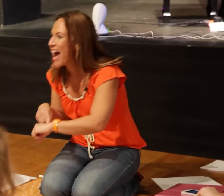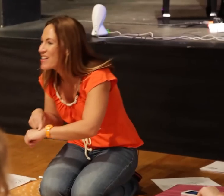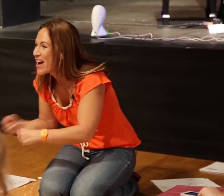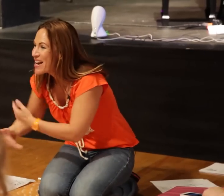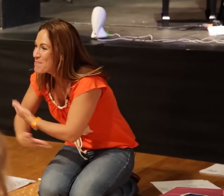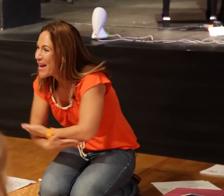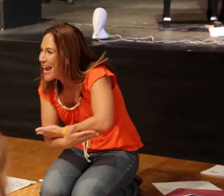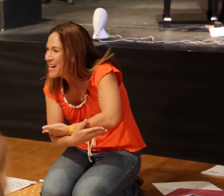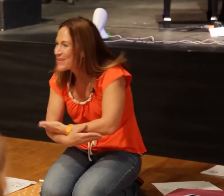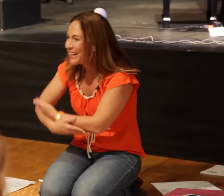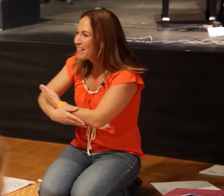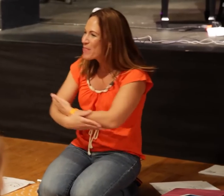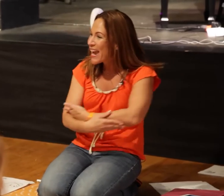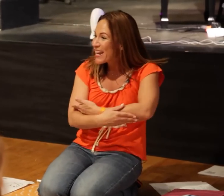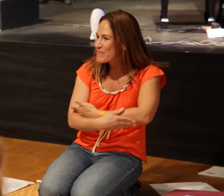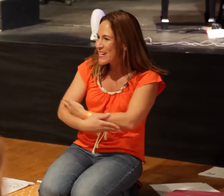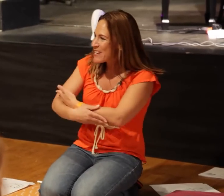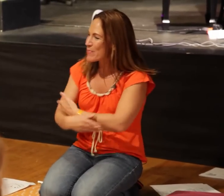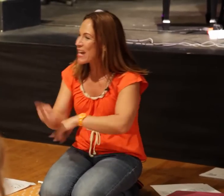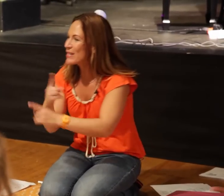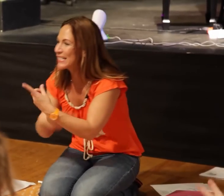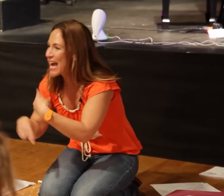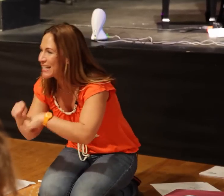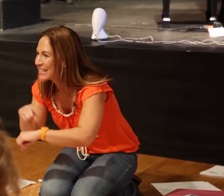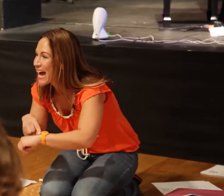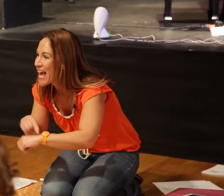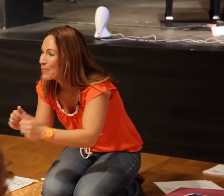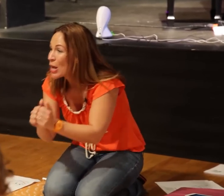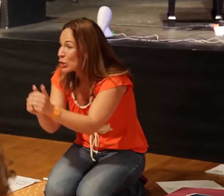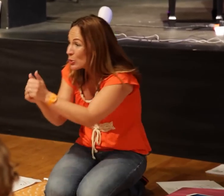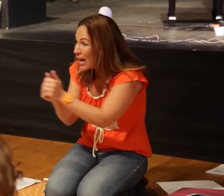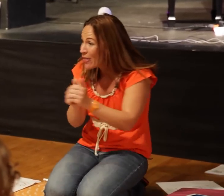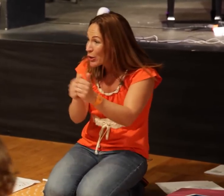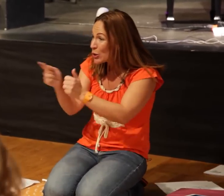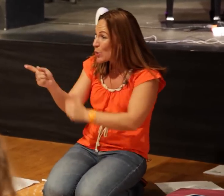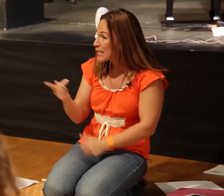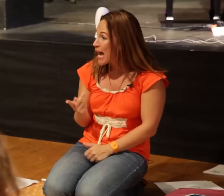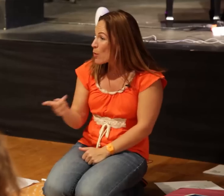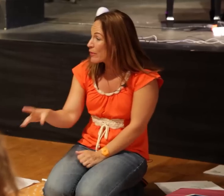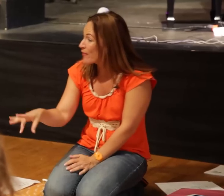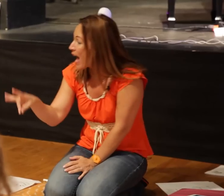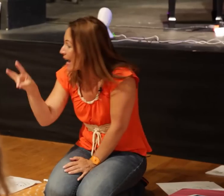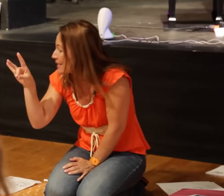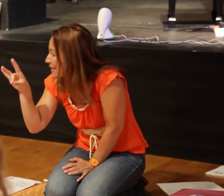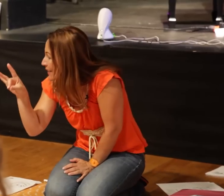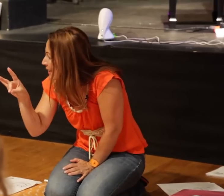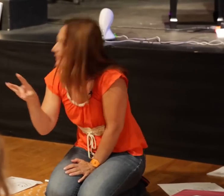Baby, baby, baby signing time Together you and I will find